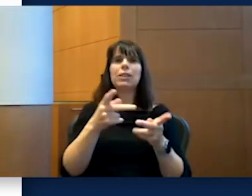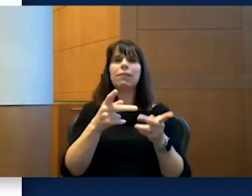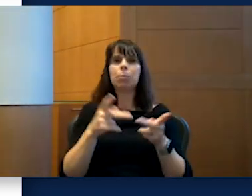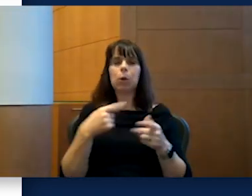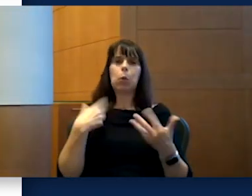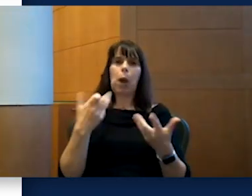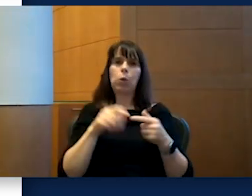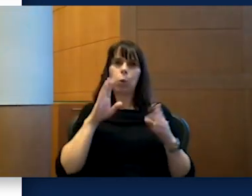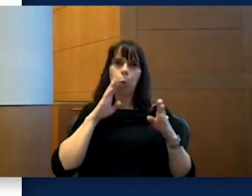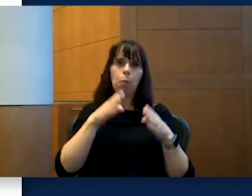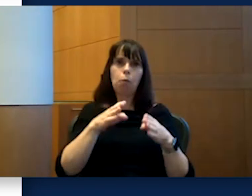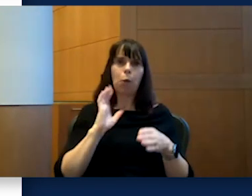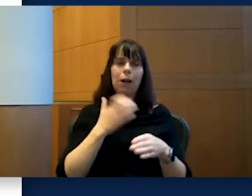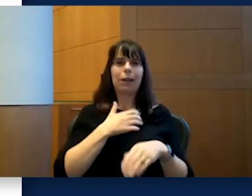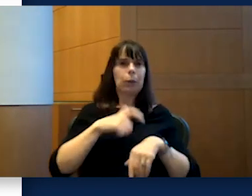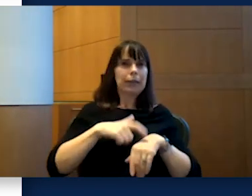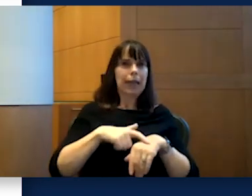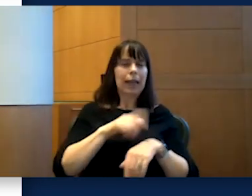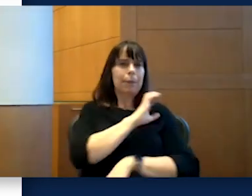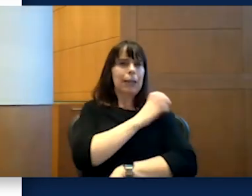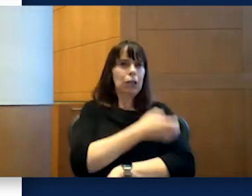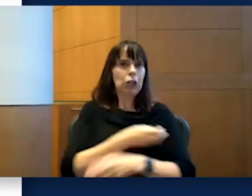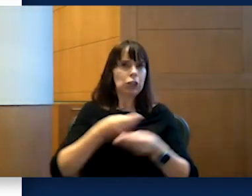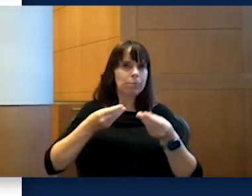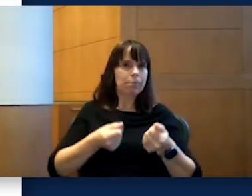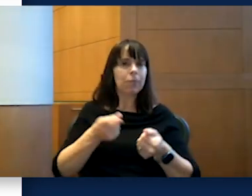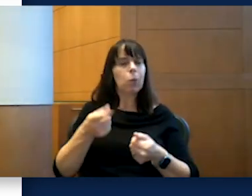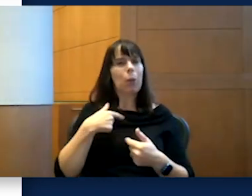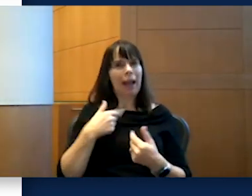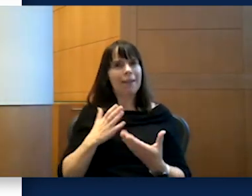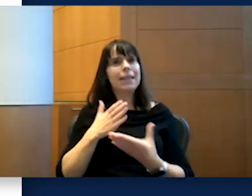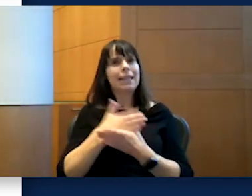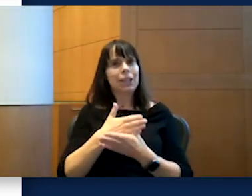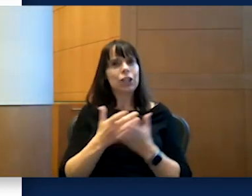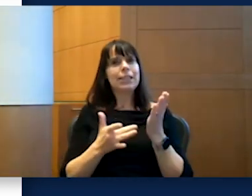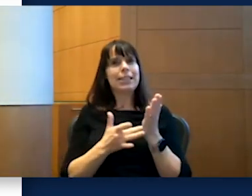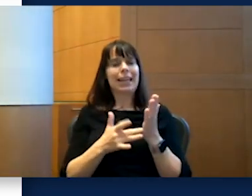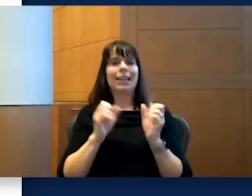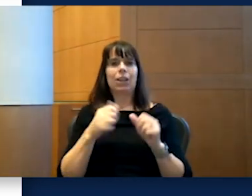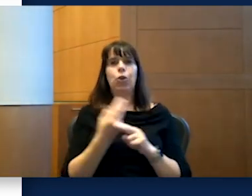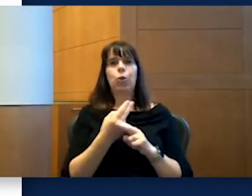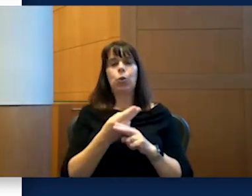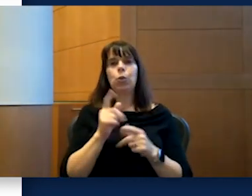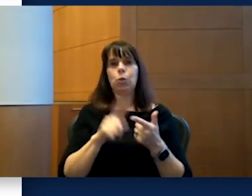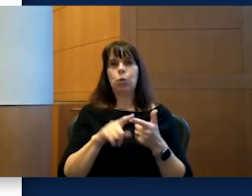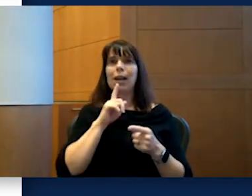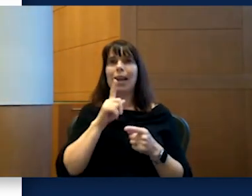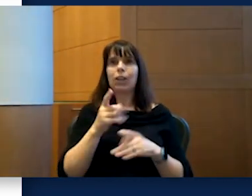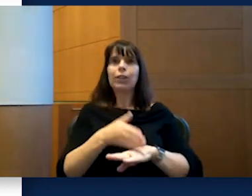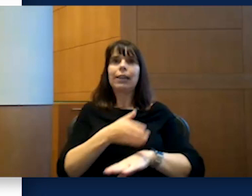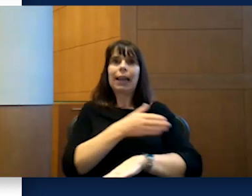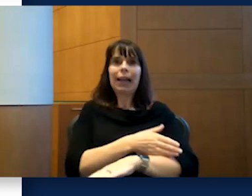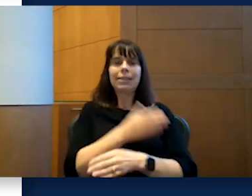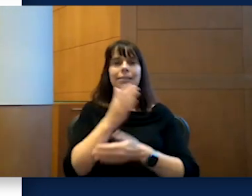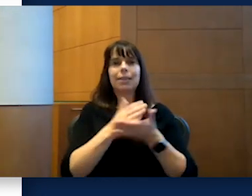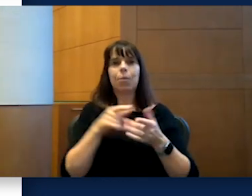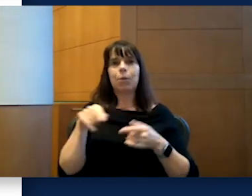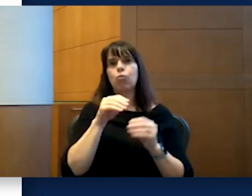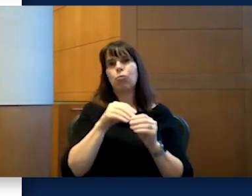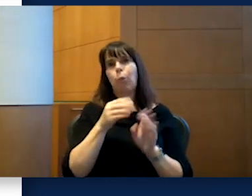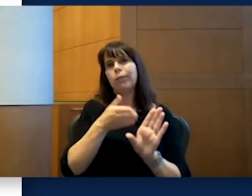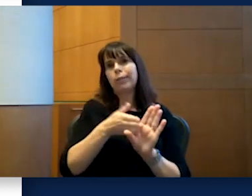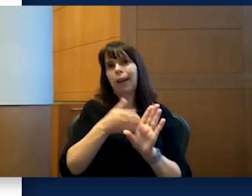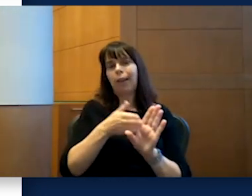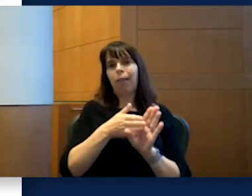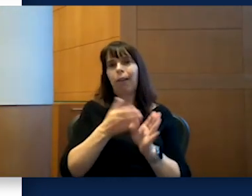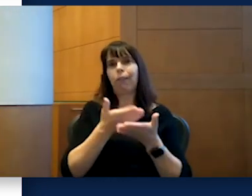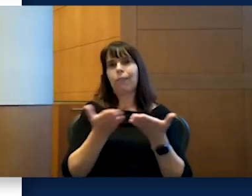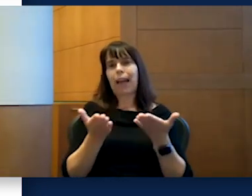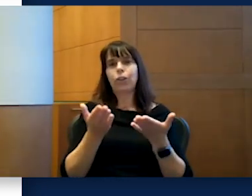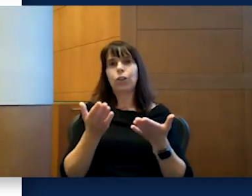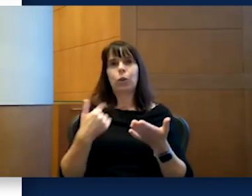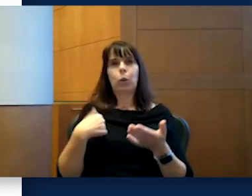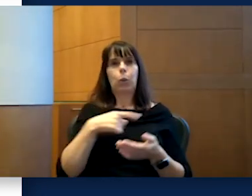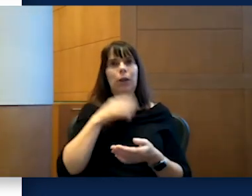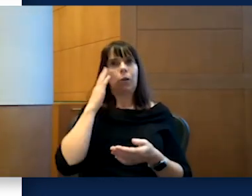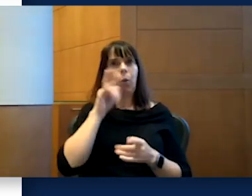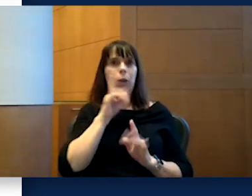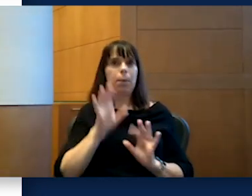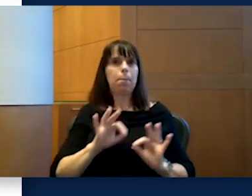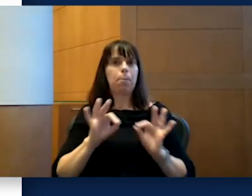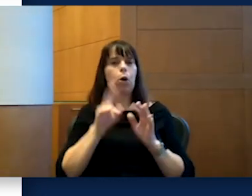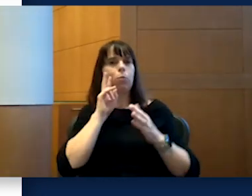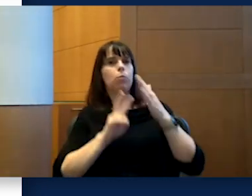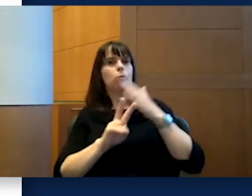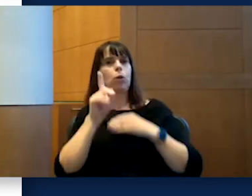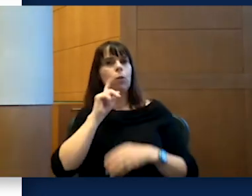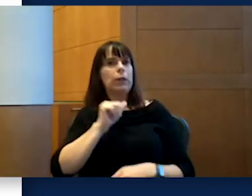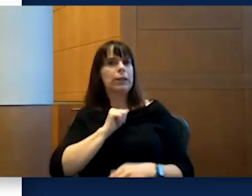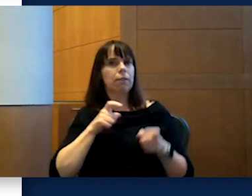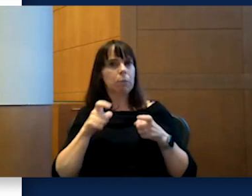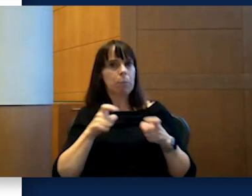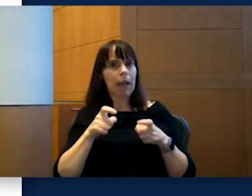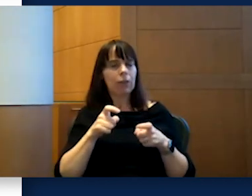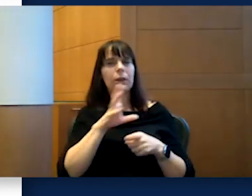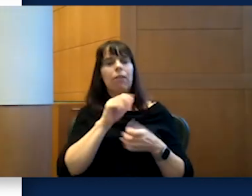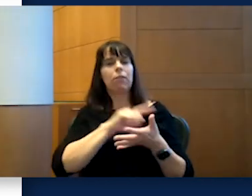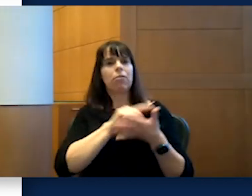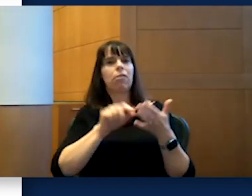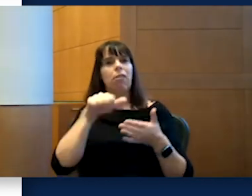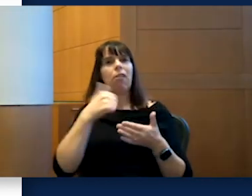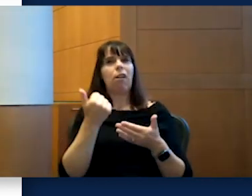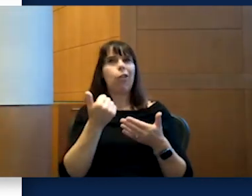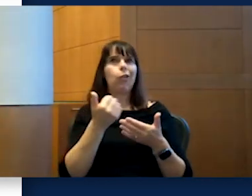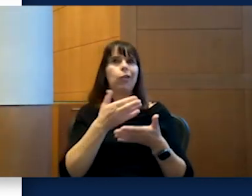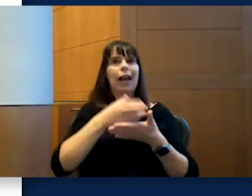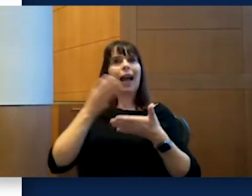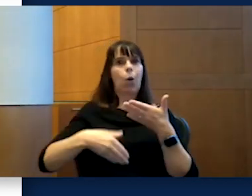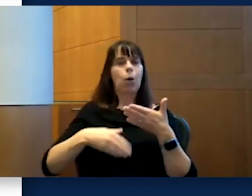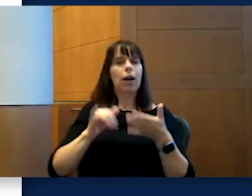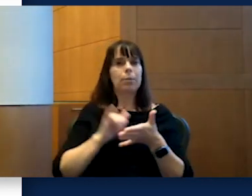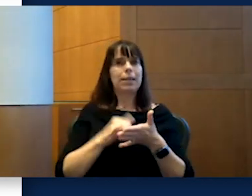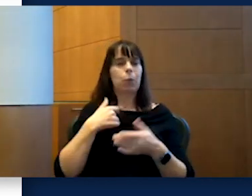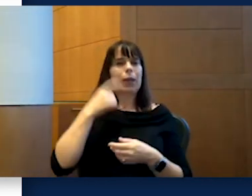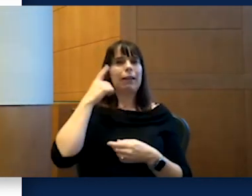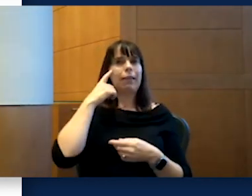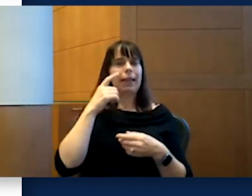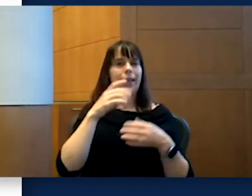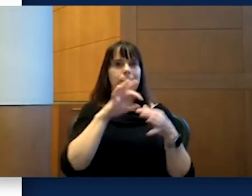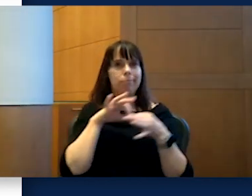And I think that as psychologists, these are areas that we really like to focus a lot of our time and energy, because we have interventions and techniques that we can use to actually enhance some of these more psychological factors that we know are really important predictors of self-management, and all the other associated outcomes that we think hang together with self-management.